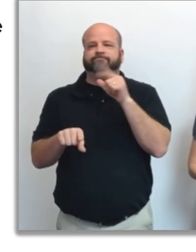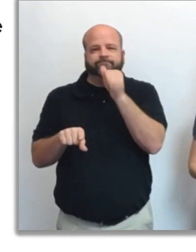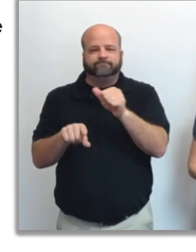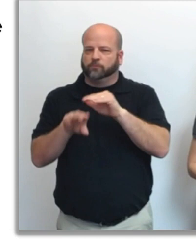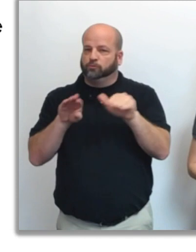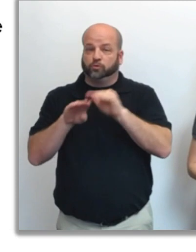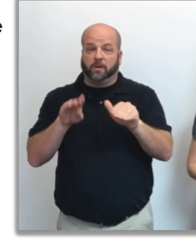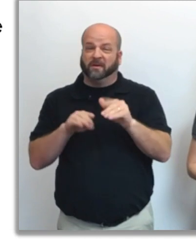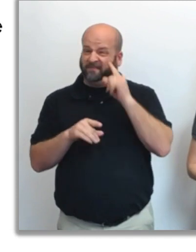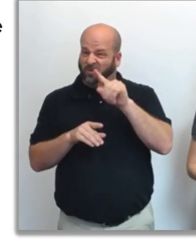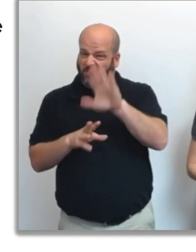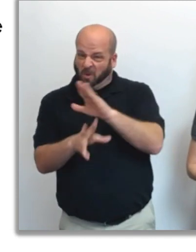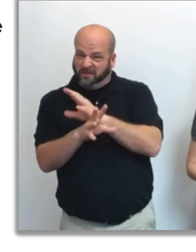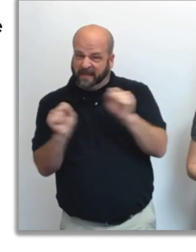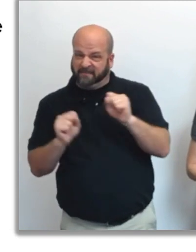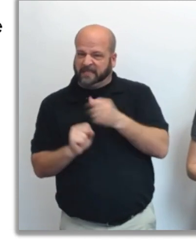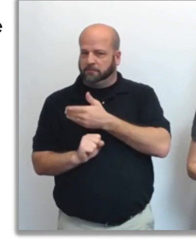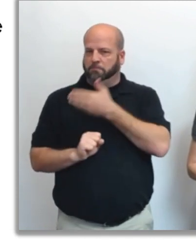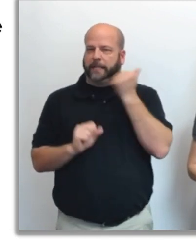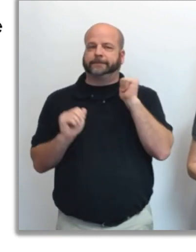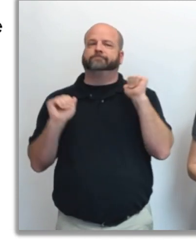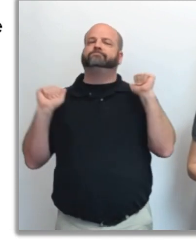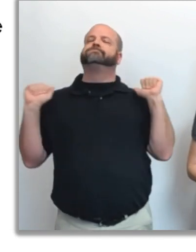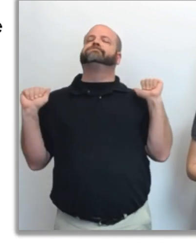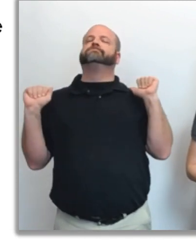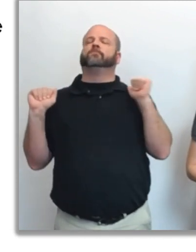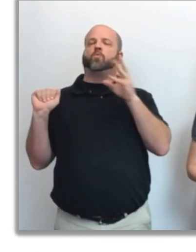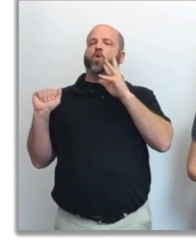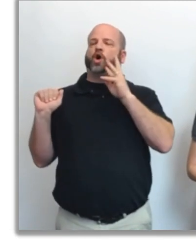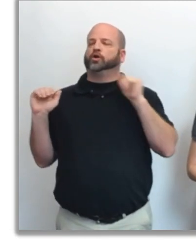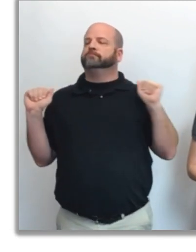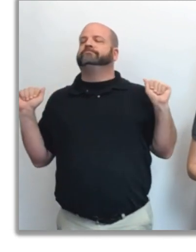For your safety, it is best that you stay OUT of the water.